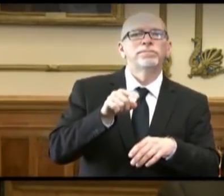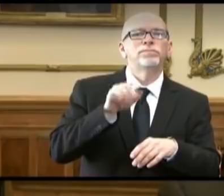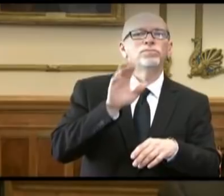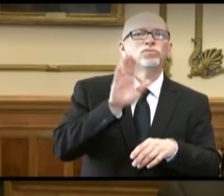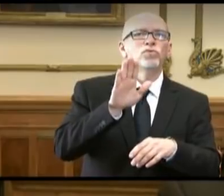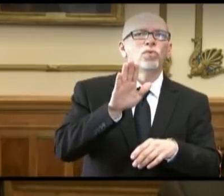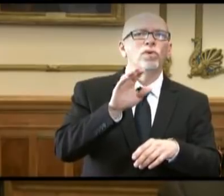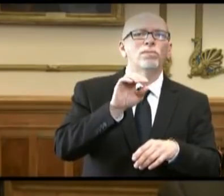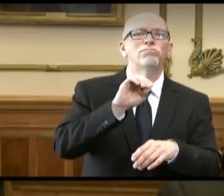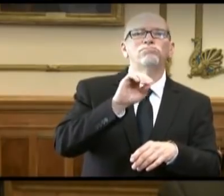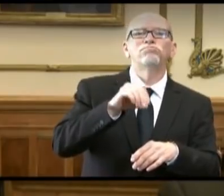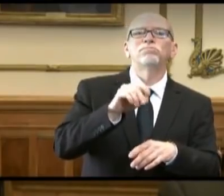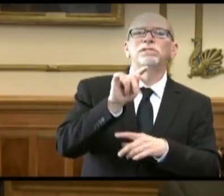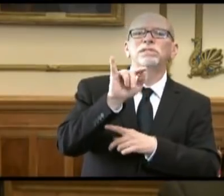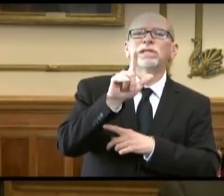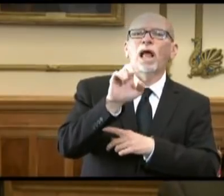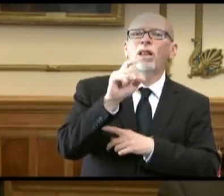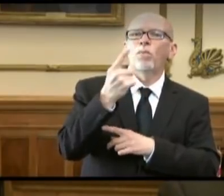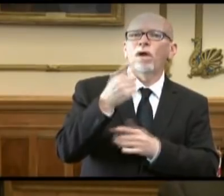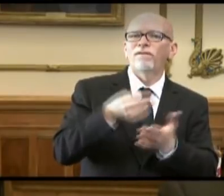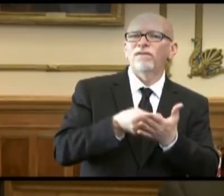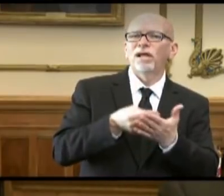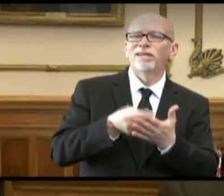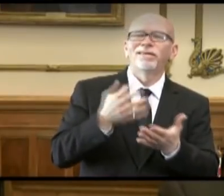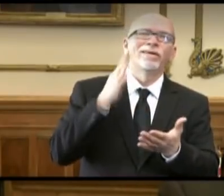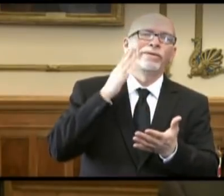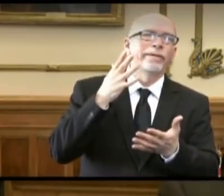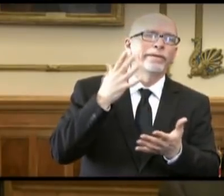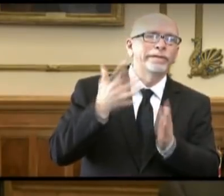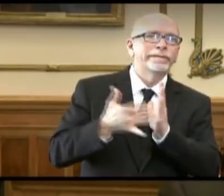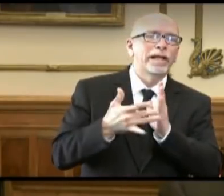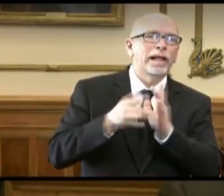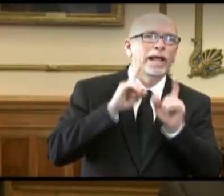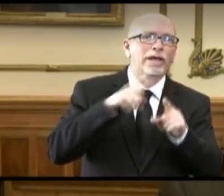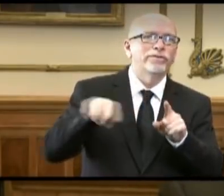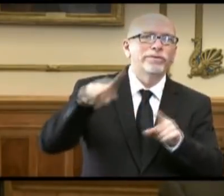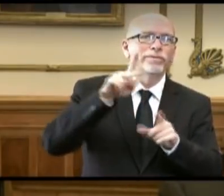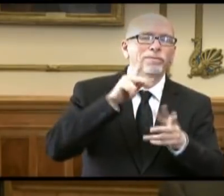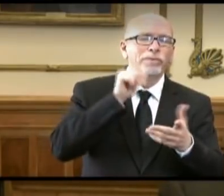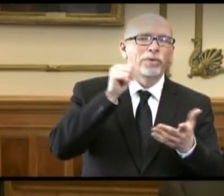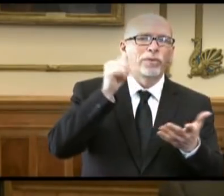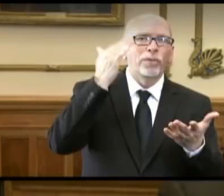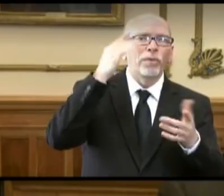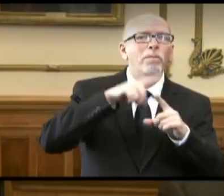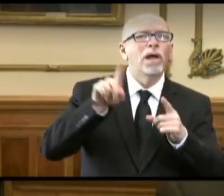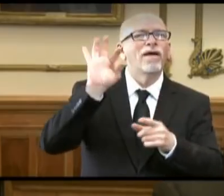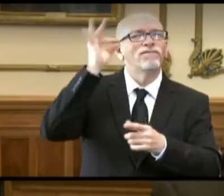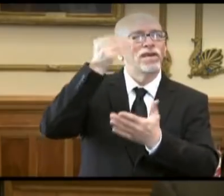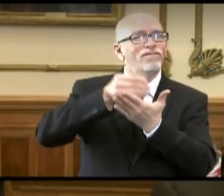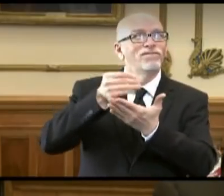EDUCATION? THIS IS CRIS JOHNSTON. THE FORMULA IS GOING TO BE BASED ON YOUR RELATIVE SHARE OF TITLE